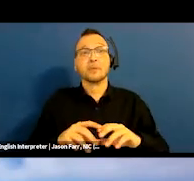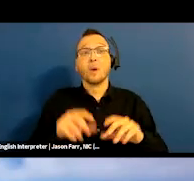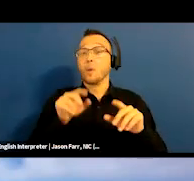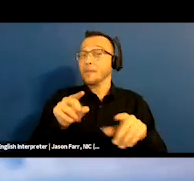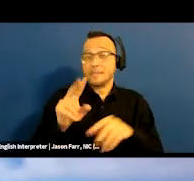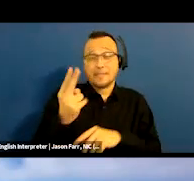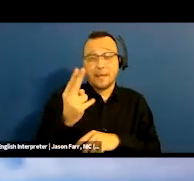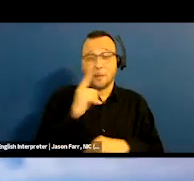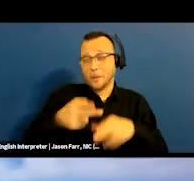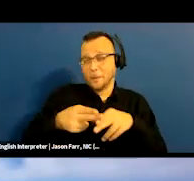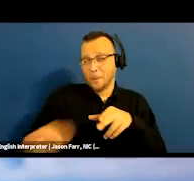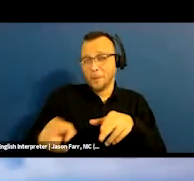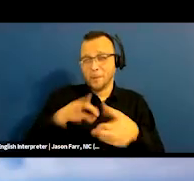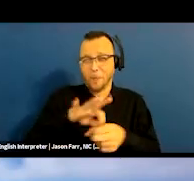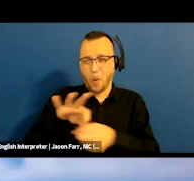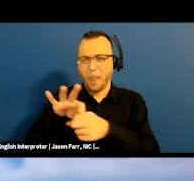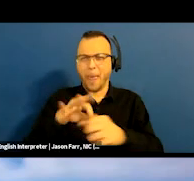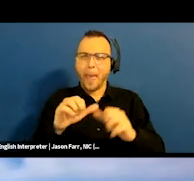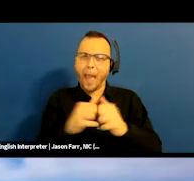And then let me try to share this second poll,